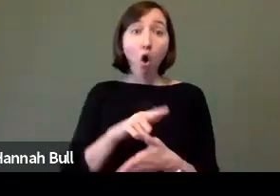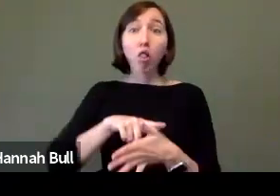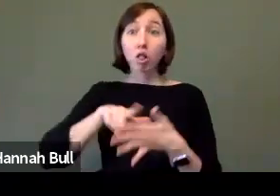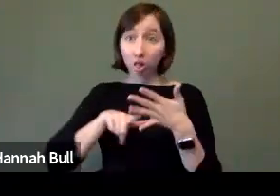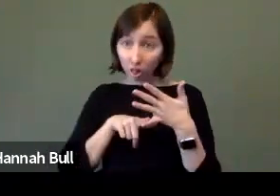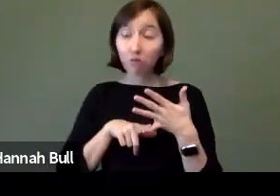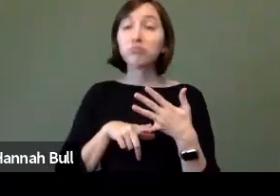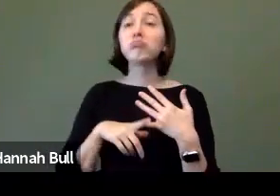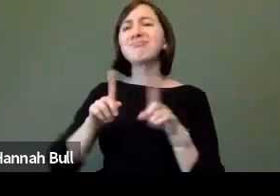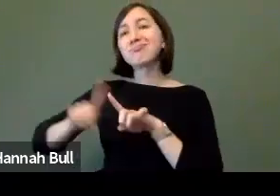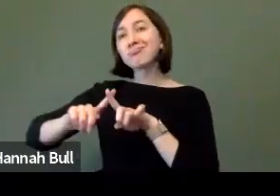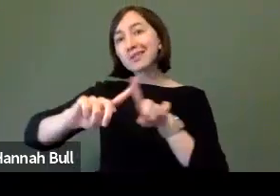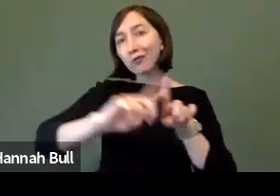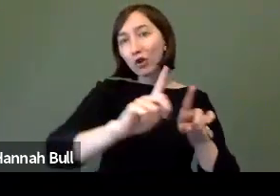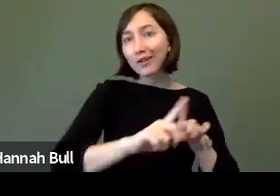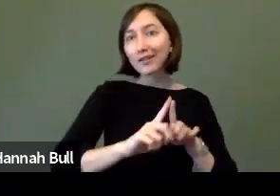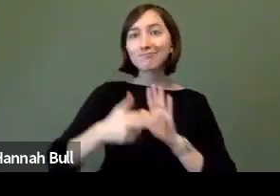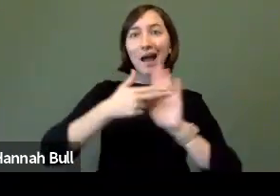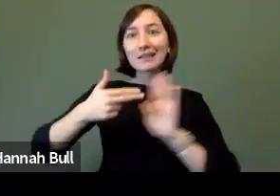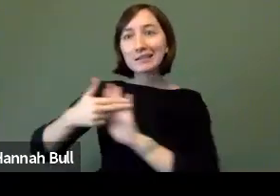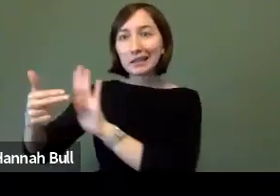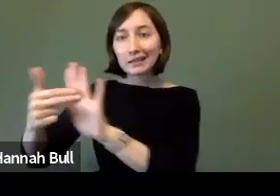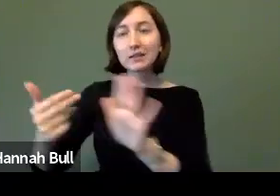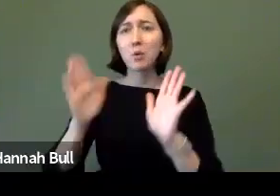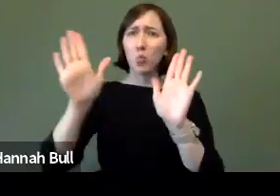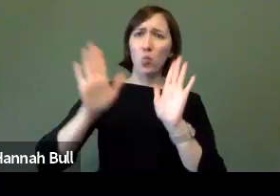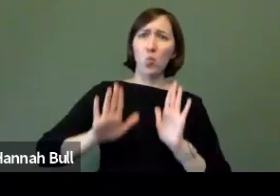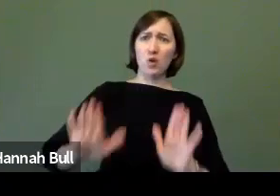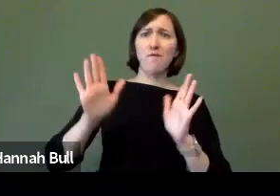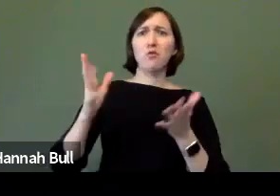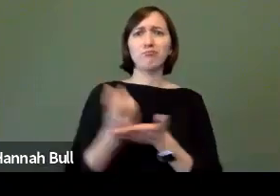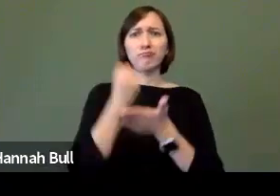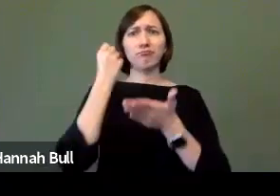but are wonderful venues for connecting with peers